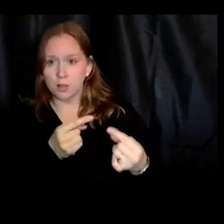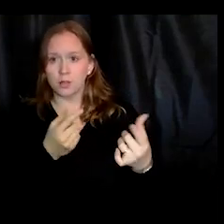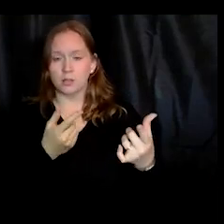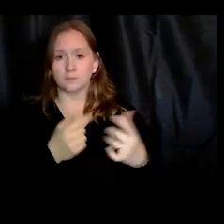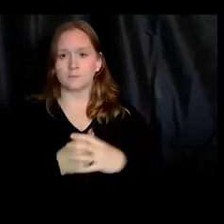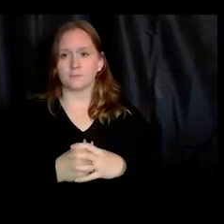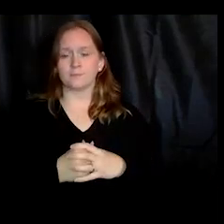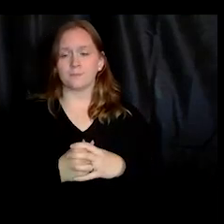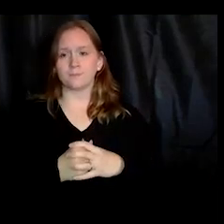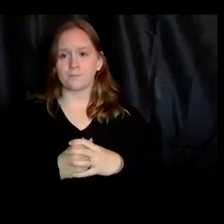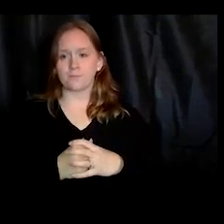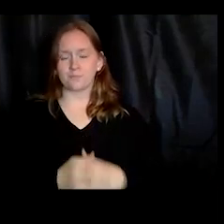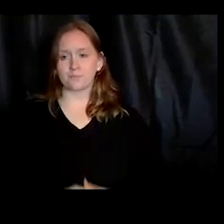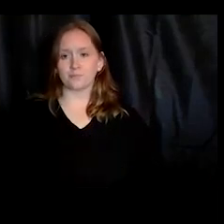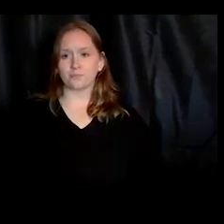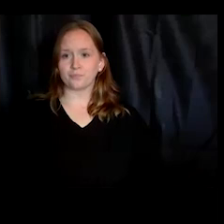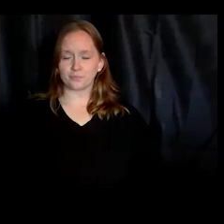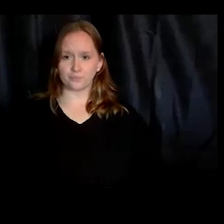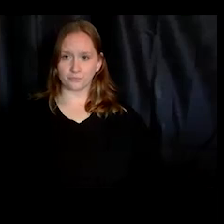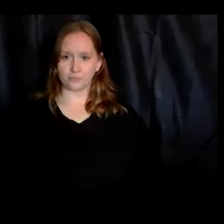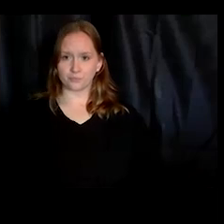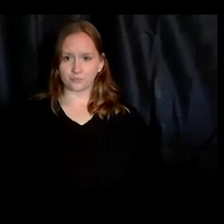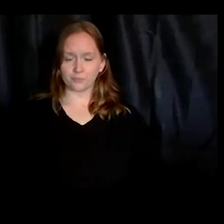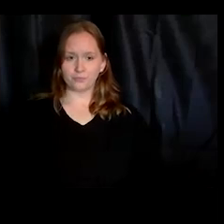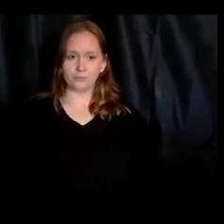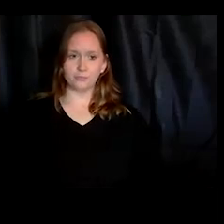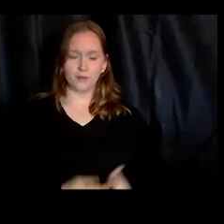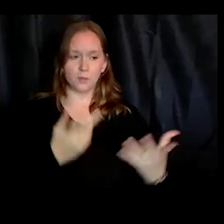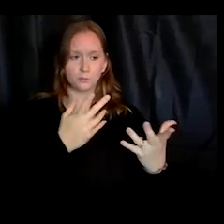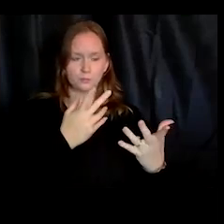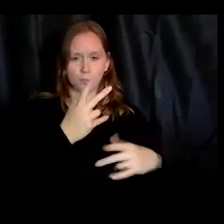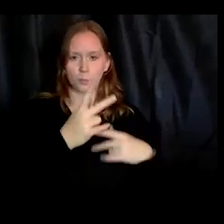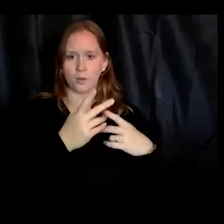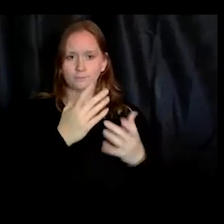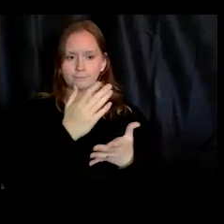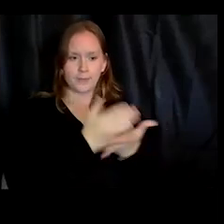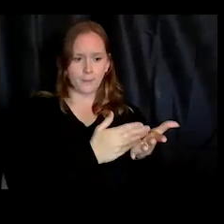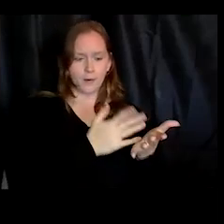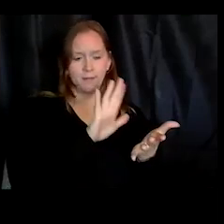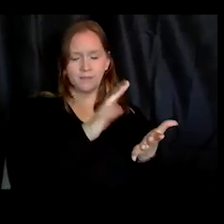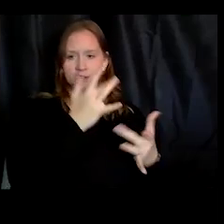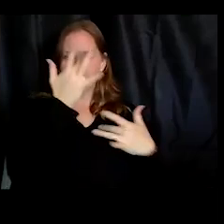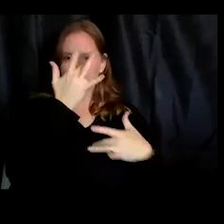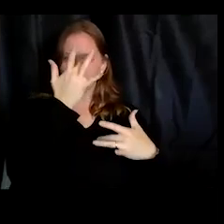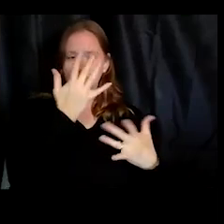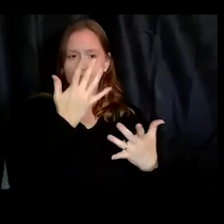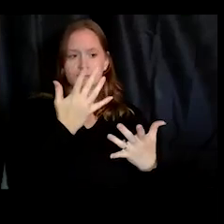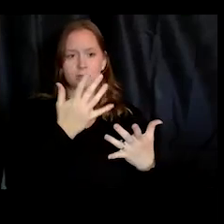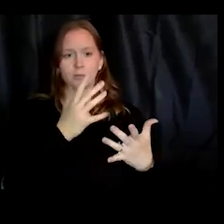What parts of their illnesses? What parts of their symptoms are impacting their ability to do this work in these tasks?